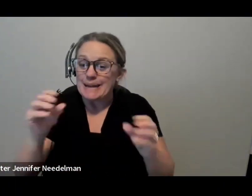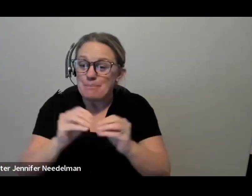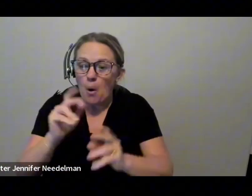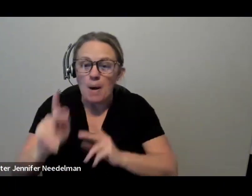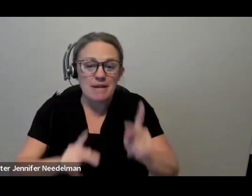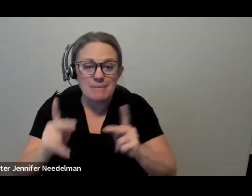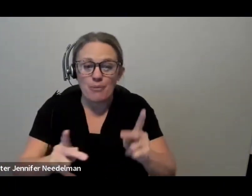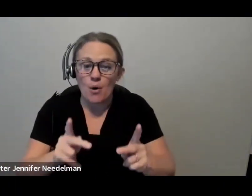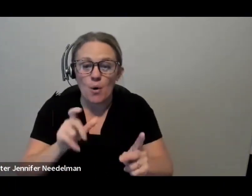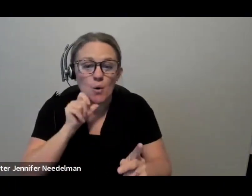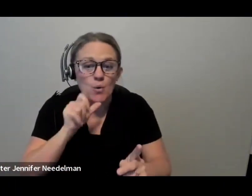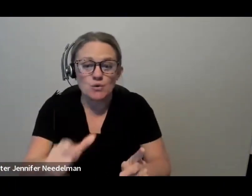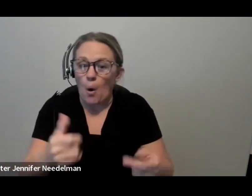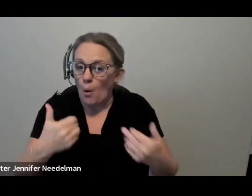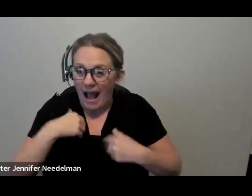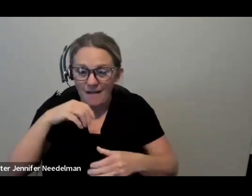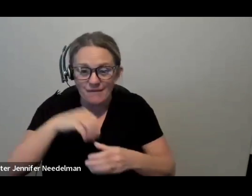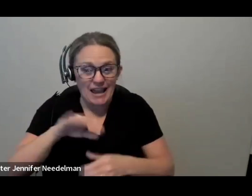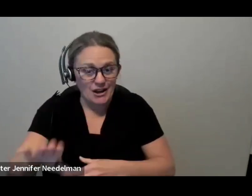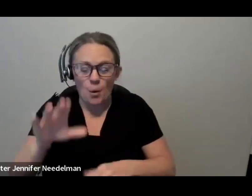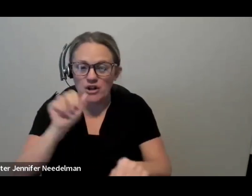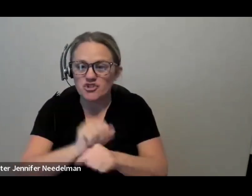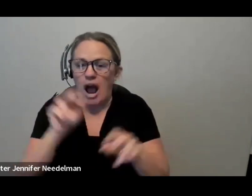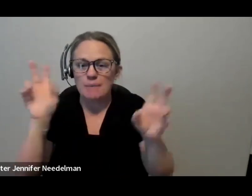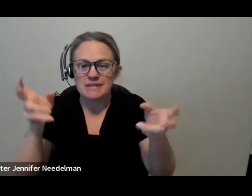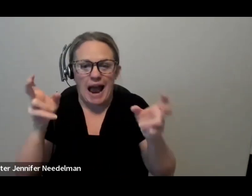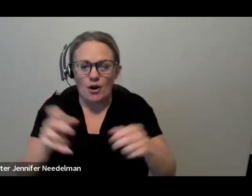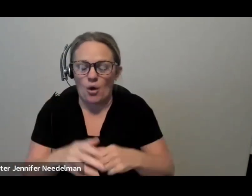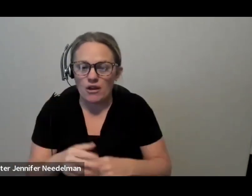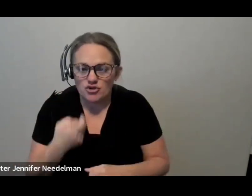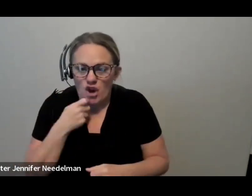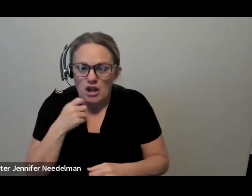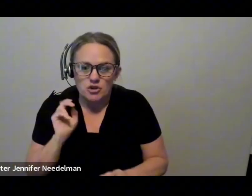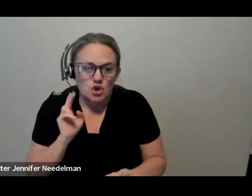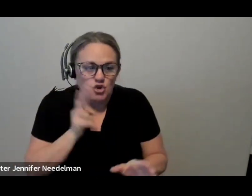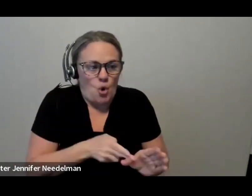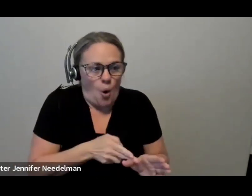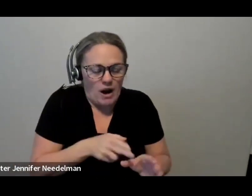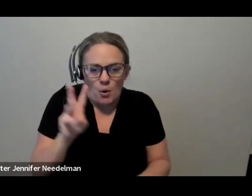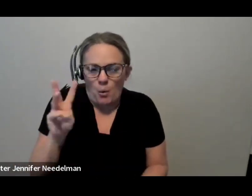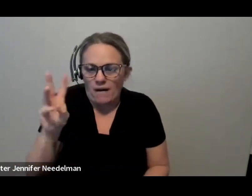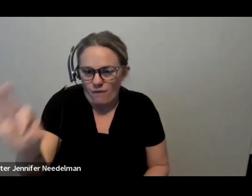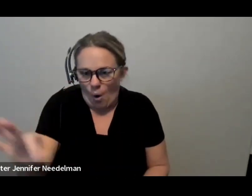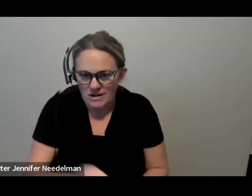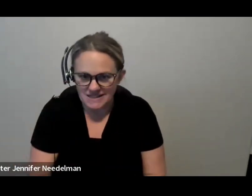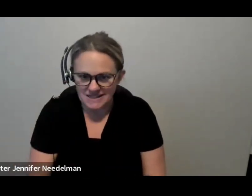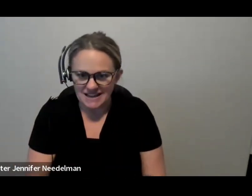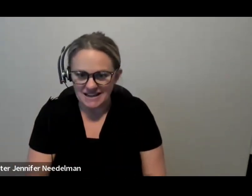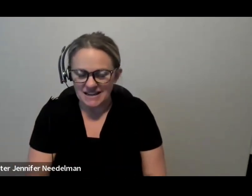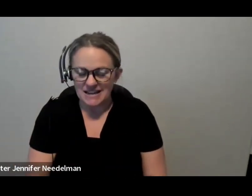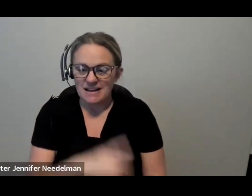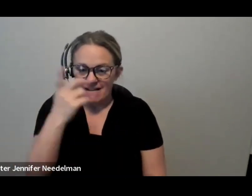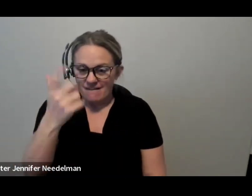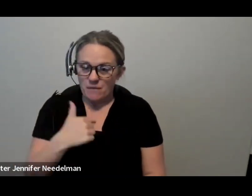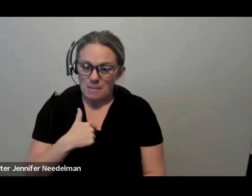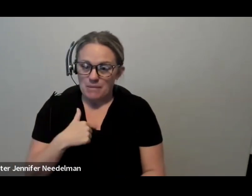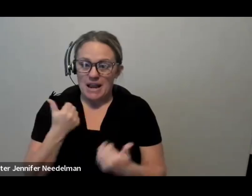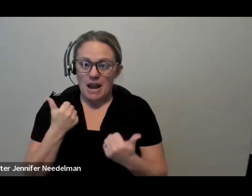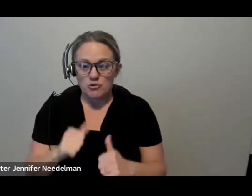and who just joined that workforce and are just building it in. Because for me, like I feel I'm trying to work myself out of my job.